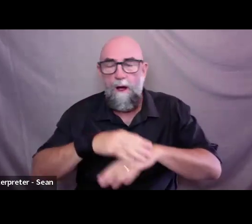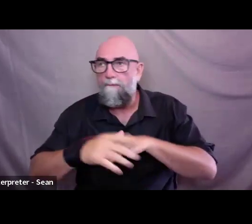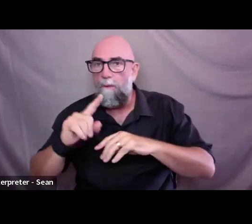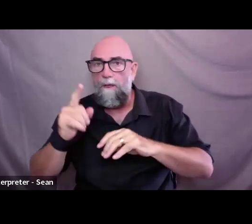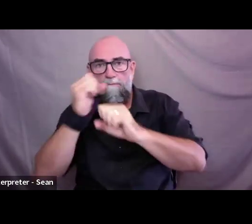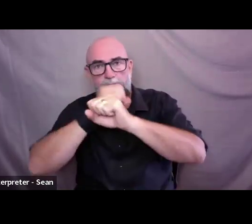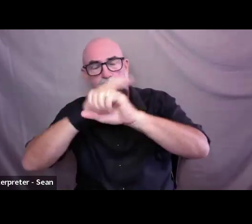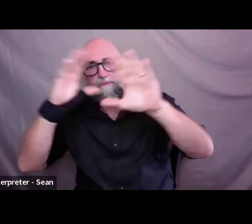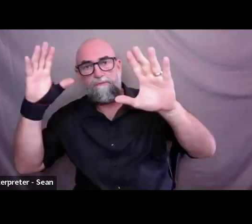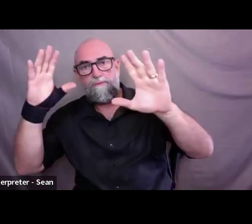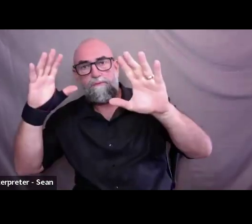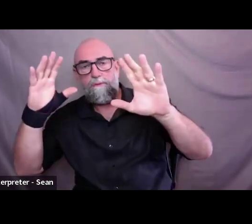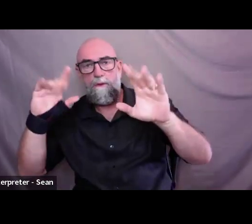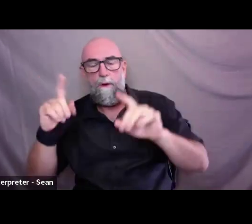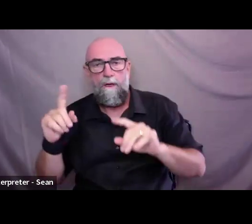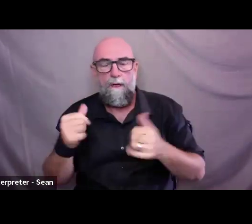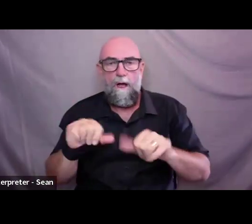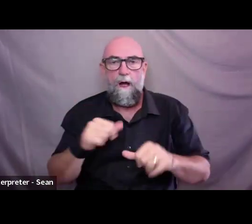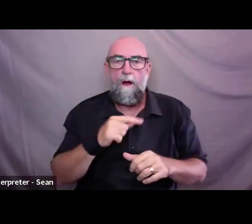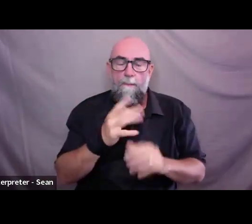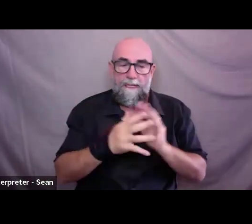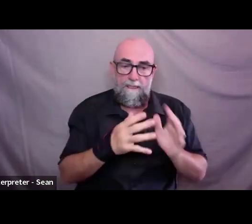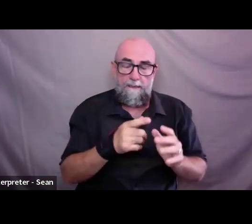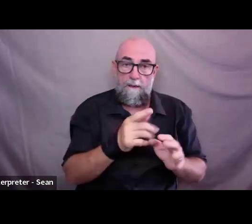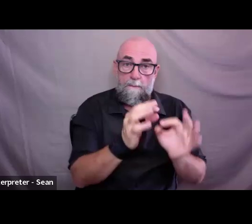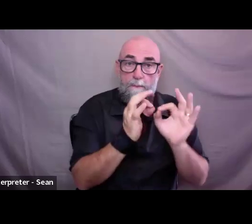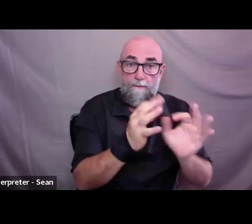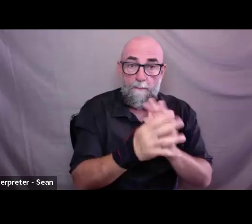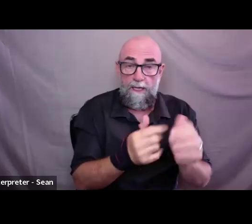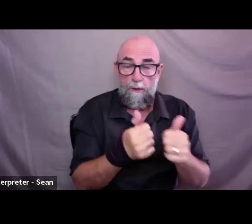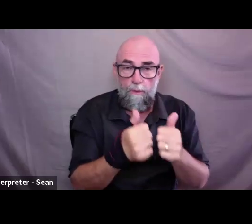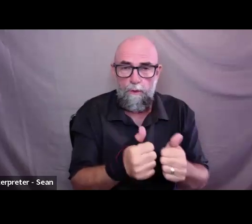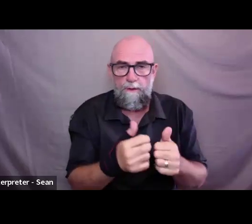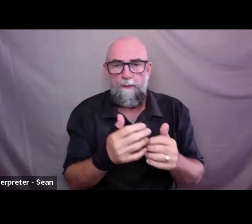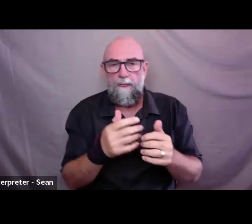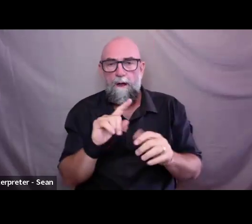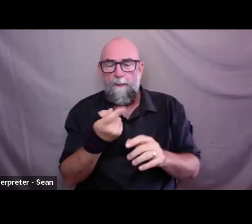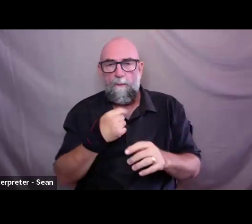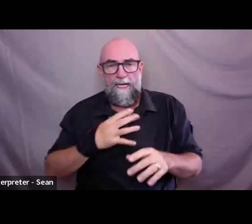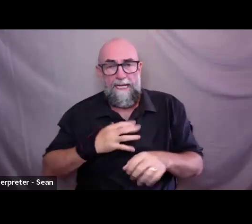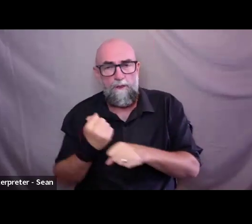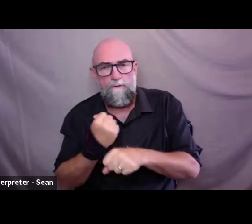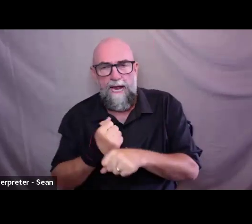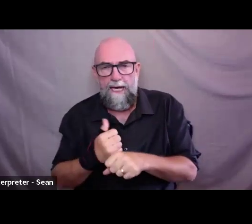But creating momentum is not enough, we need to continue that so going back to the idea